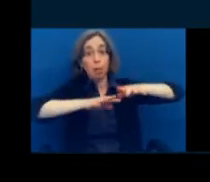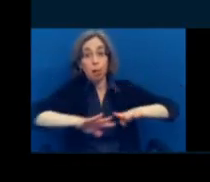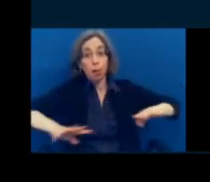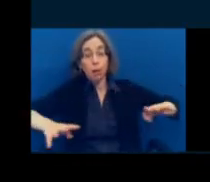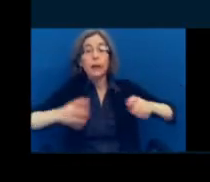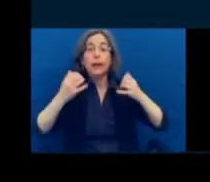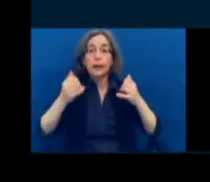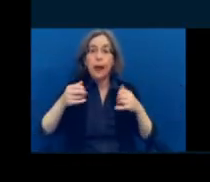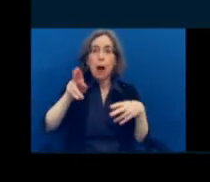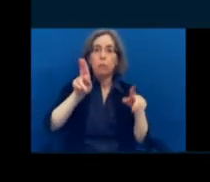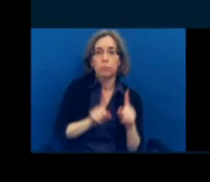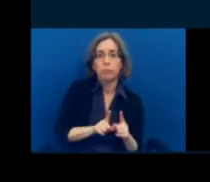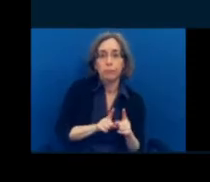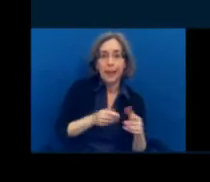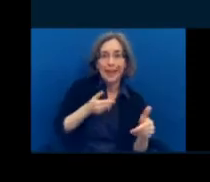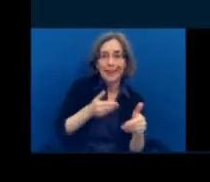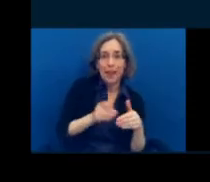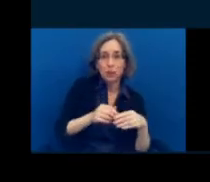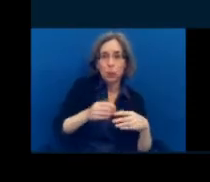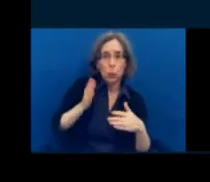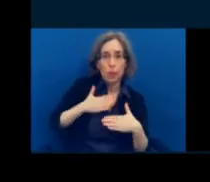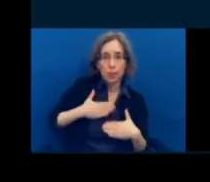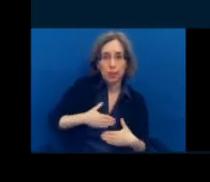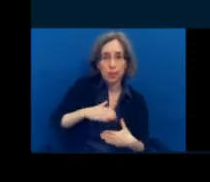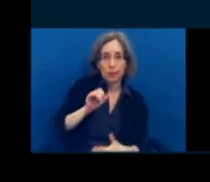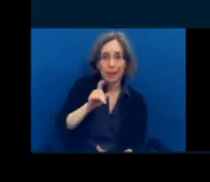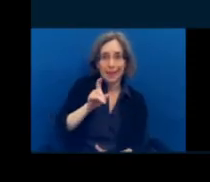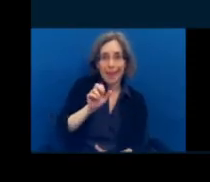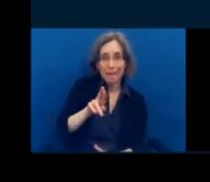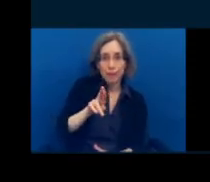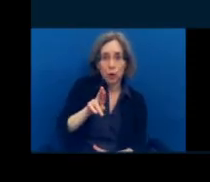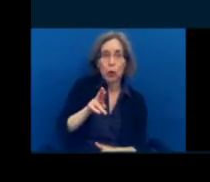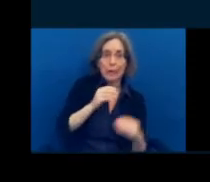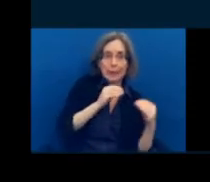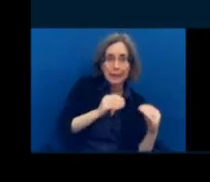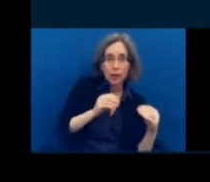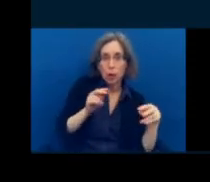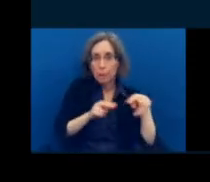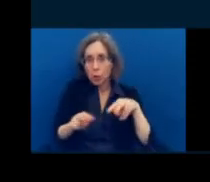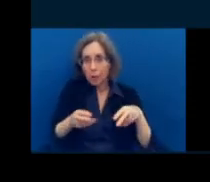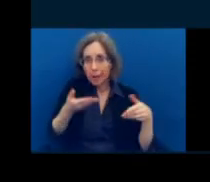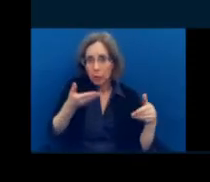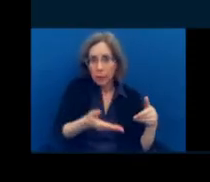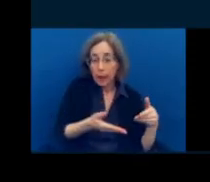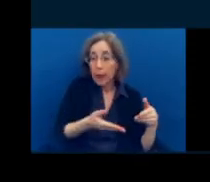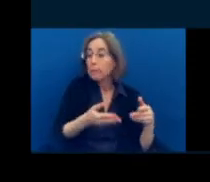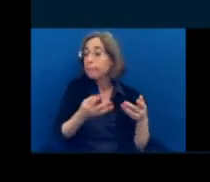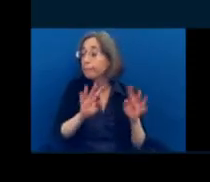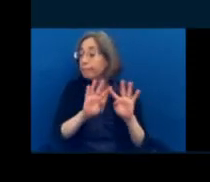TEACHING AND OBSERVING DIRECTLY. SURROUNDING ALL OF THIS IS A THRONG OF STUDENTS, DOGS,